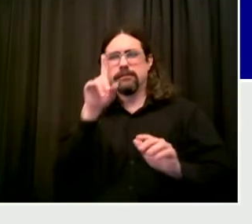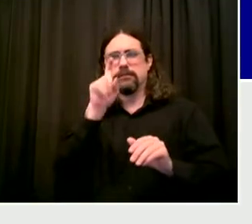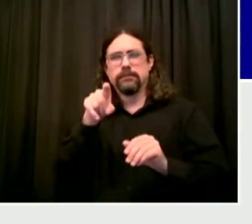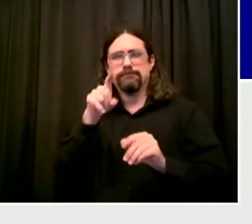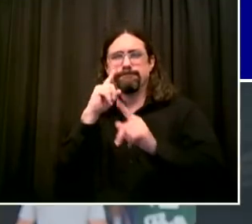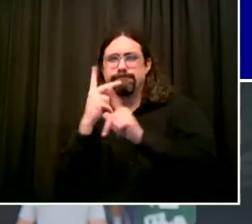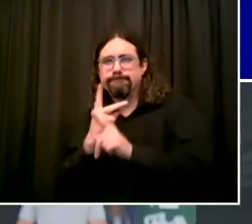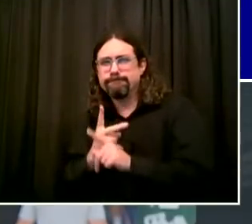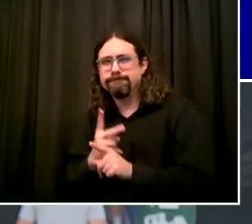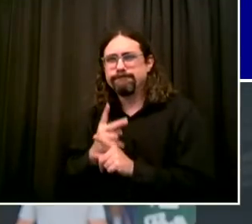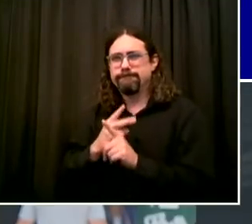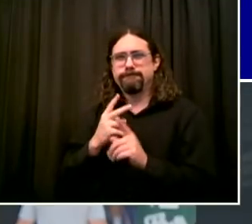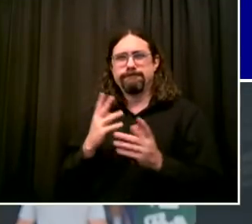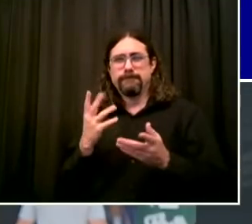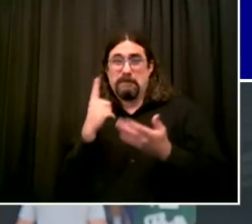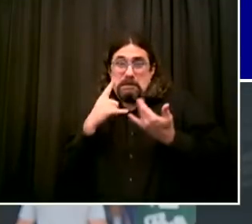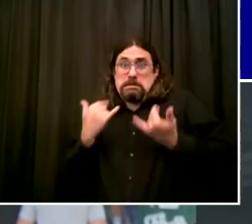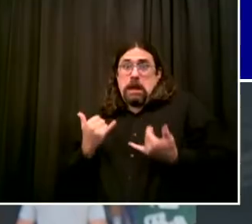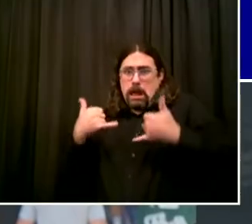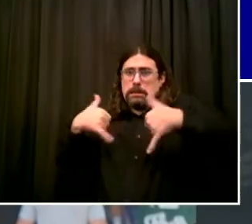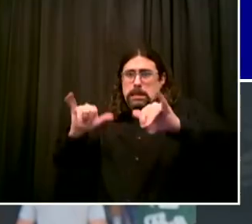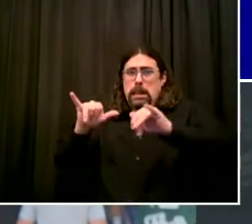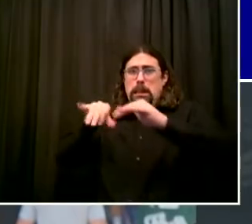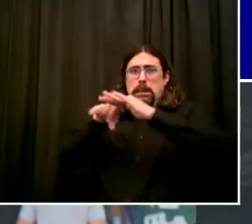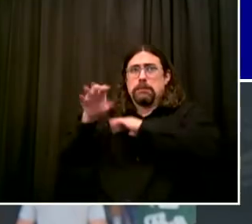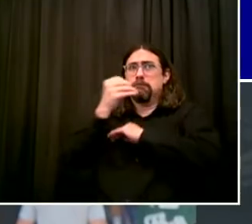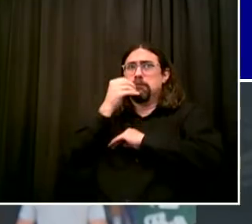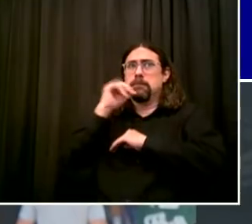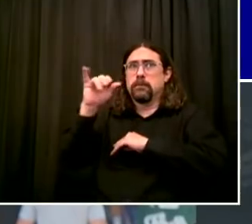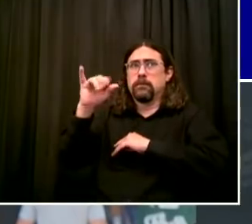NEED TO SLOW DOWN AND THINK OF A DIFFERENT WAY AND APPROACH IT DIFEFRNTEL. Y